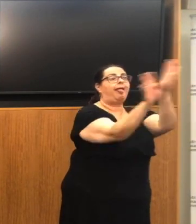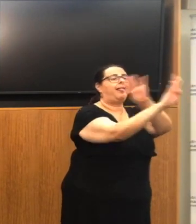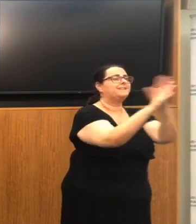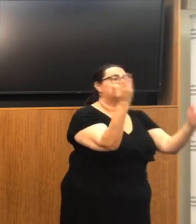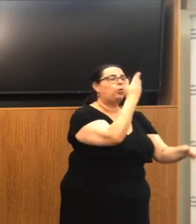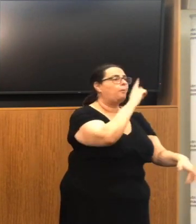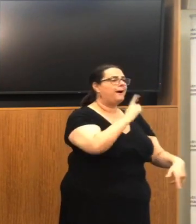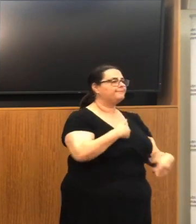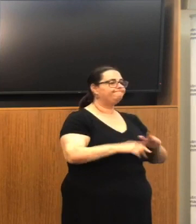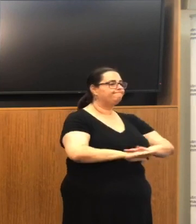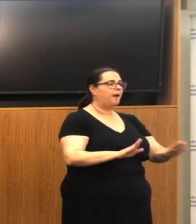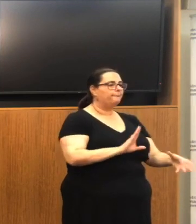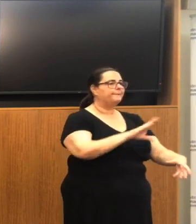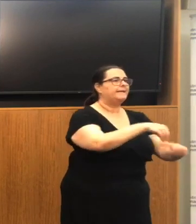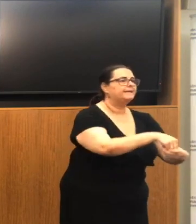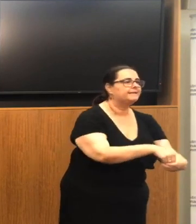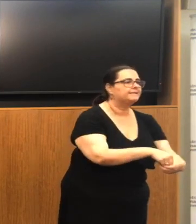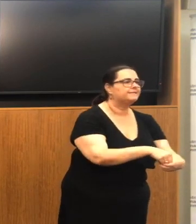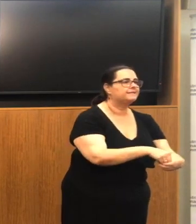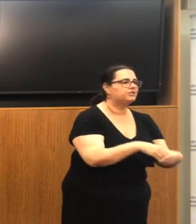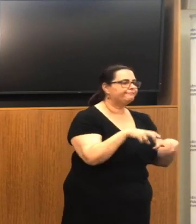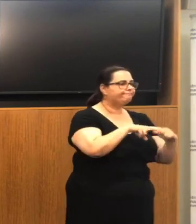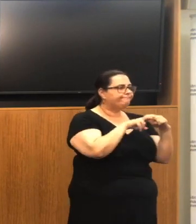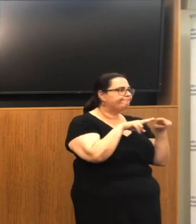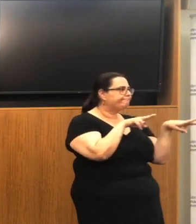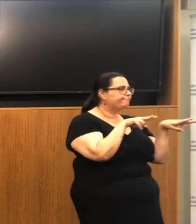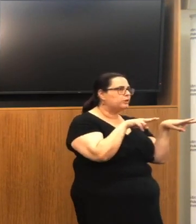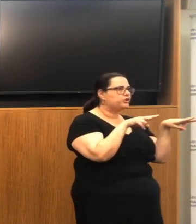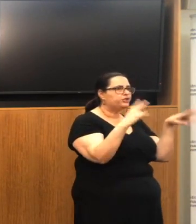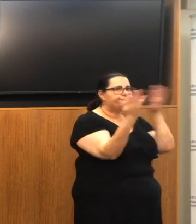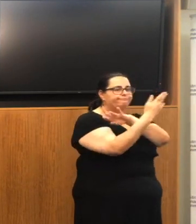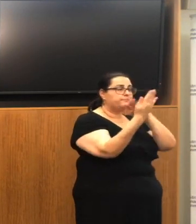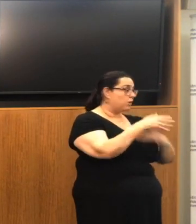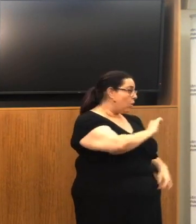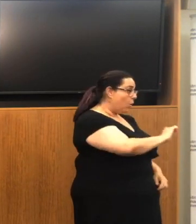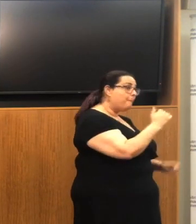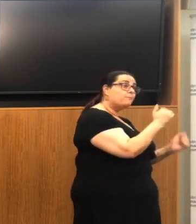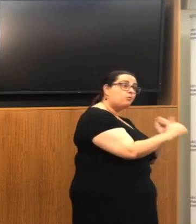and that, and even her brother who had difficulty in speech